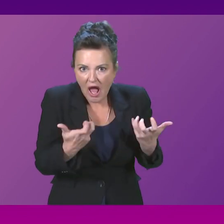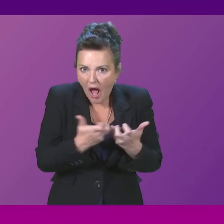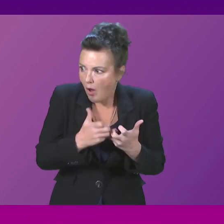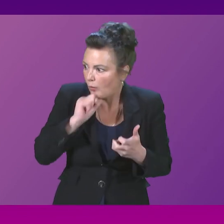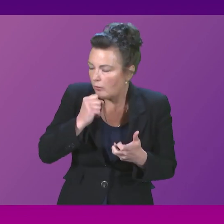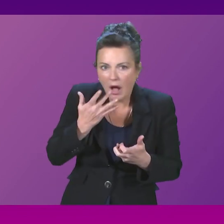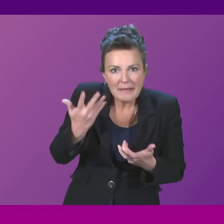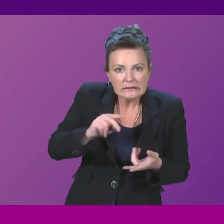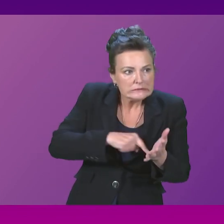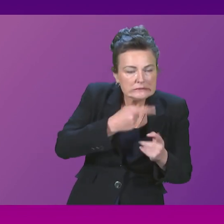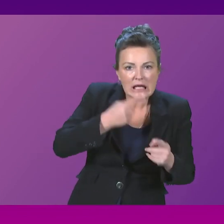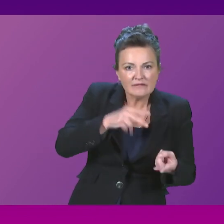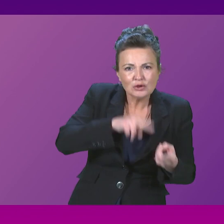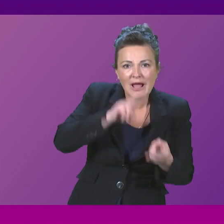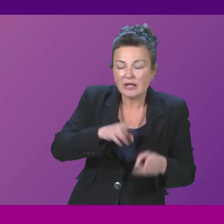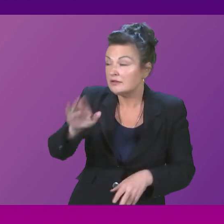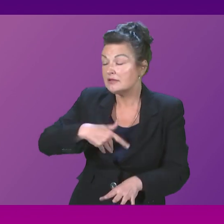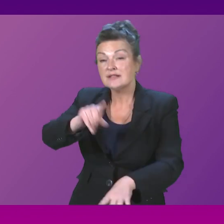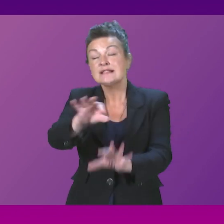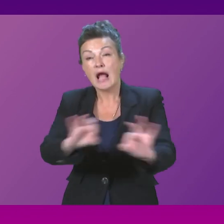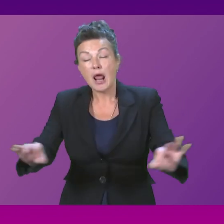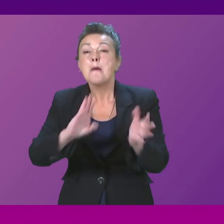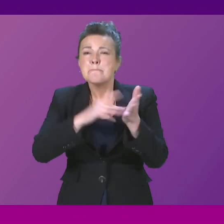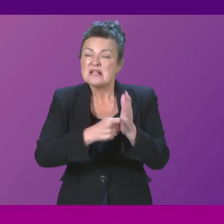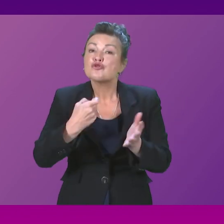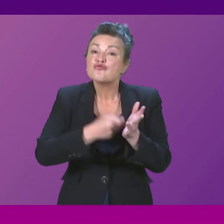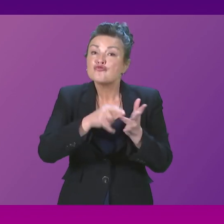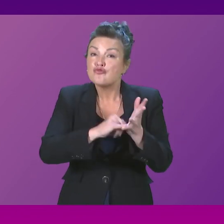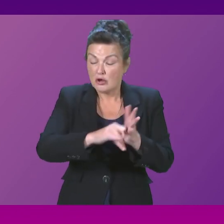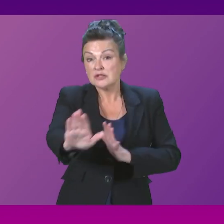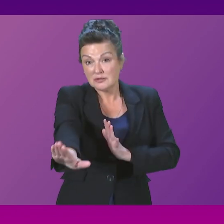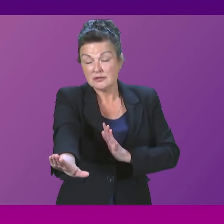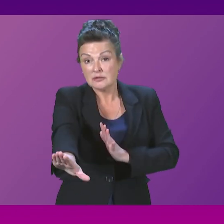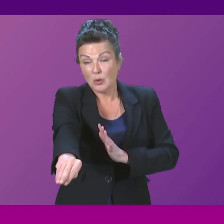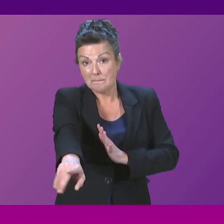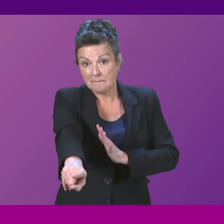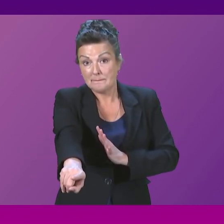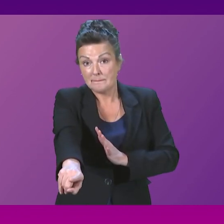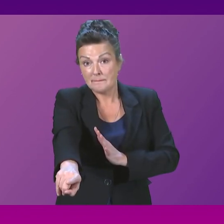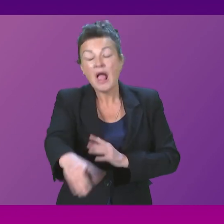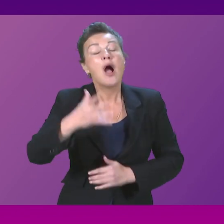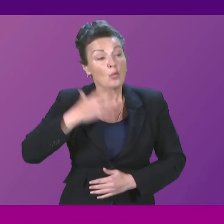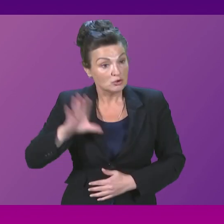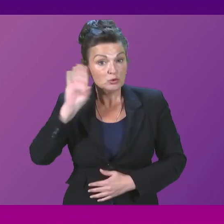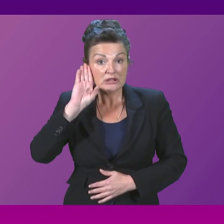There is silence on all the public— Mr Ross, just give me a moment. Members, I would like to hear Mr Ross, please.